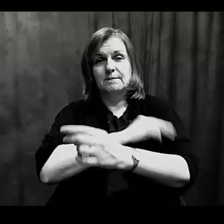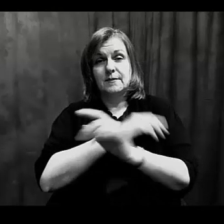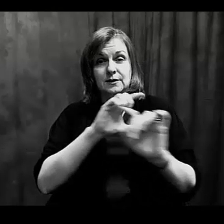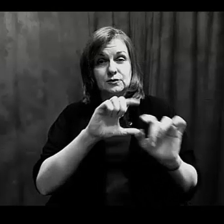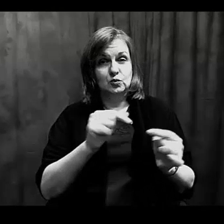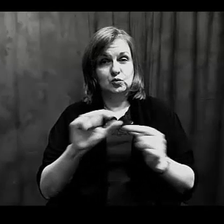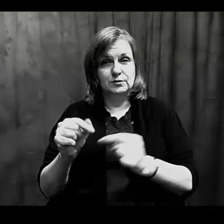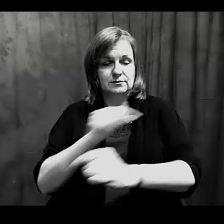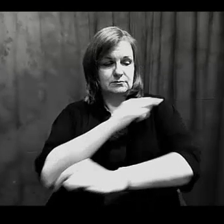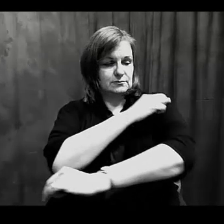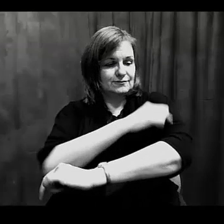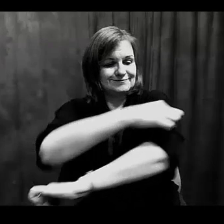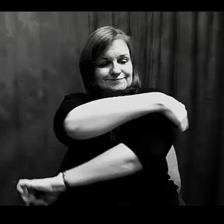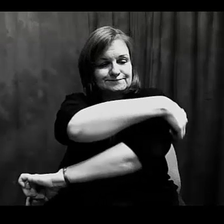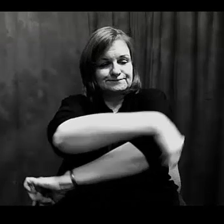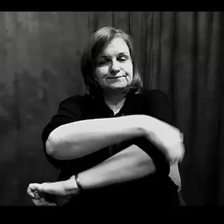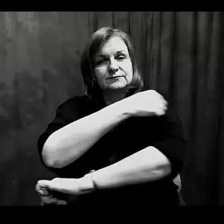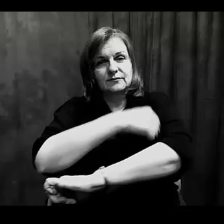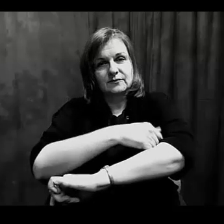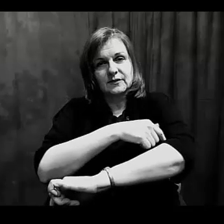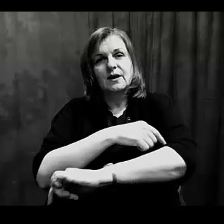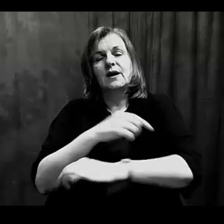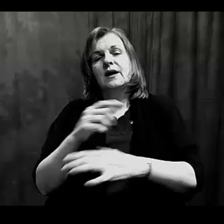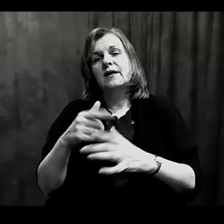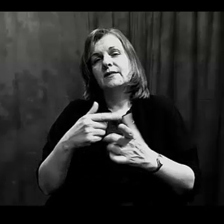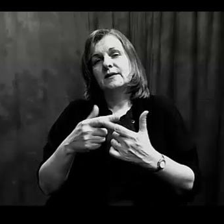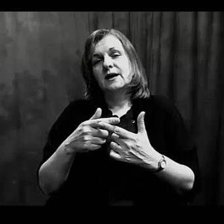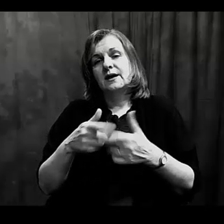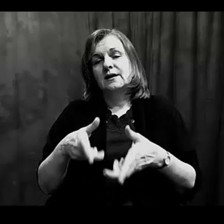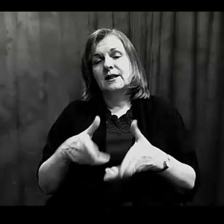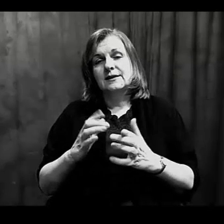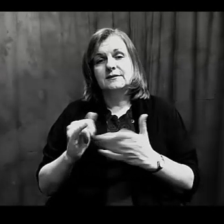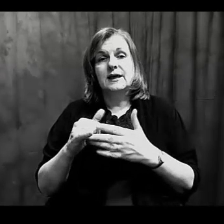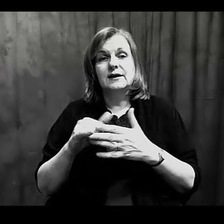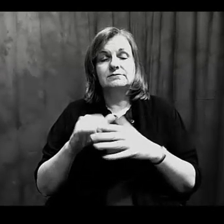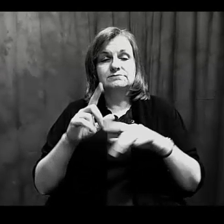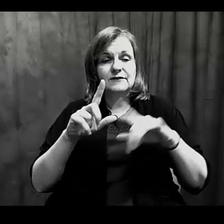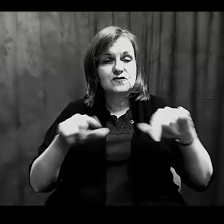he's now soft that -- exoskeleton is like a suit of armor